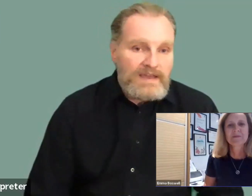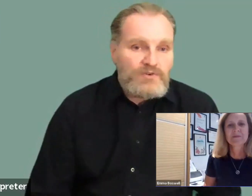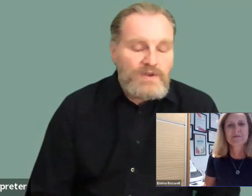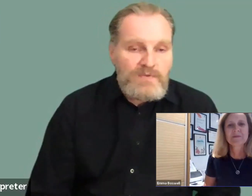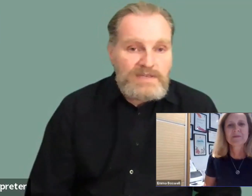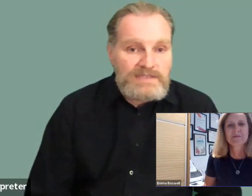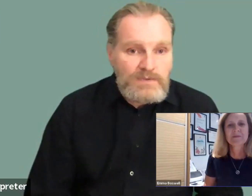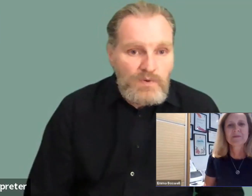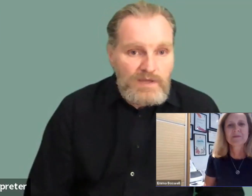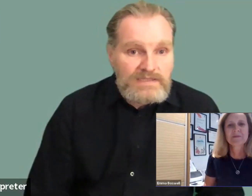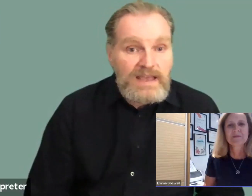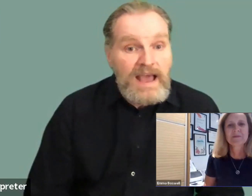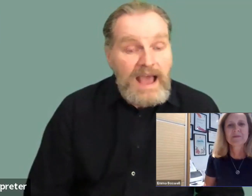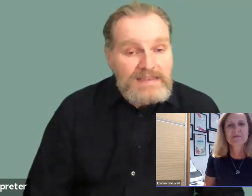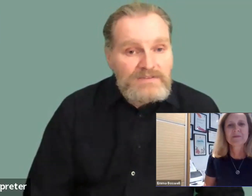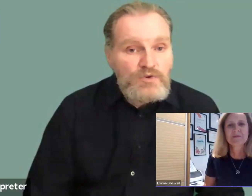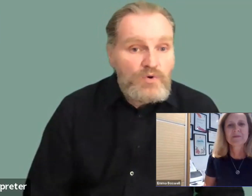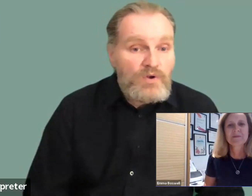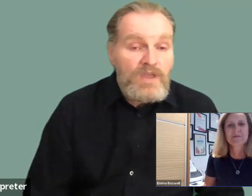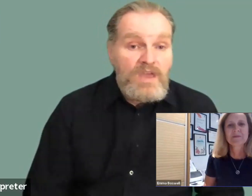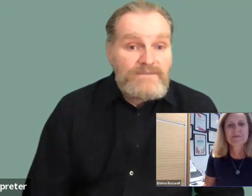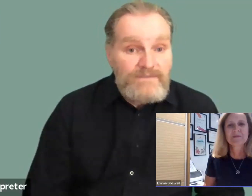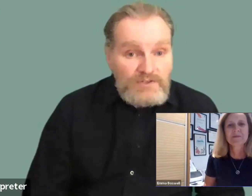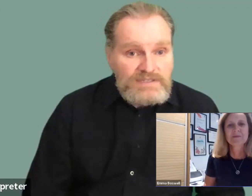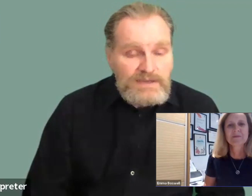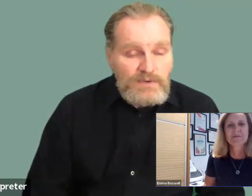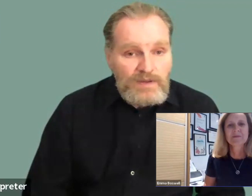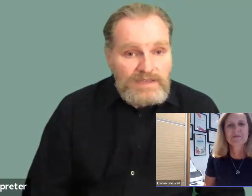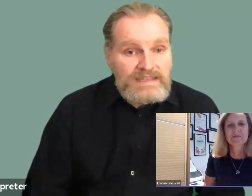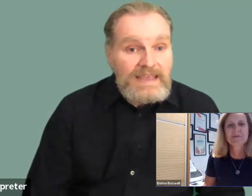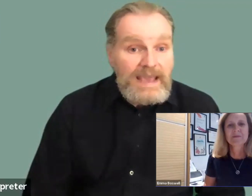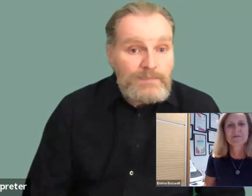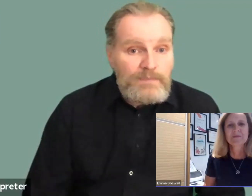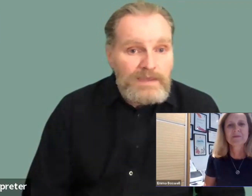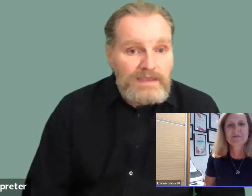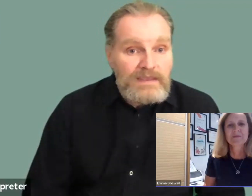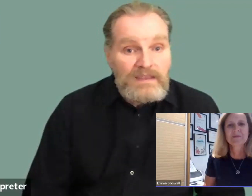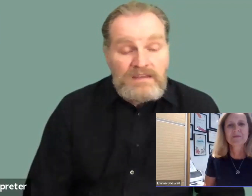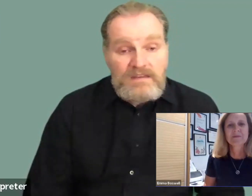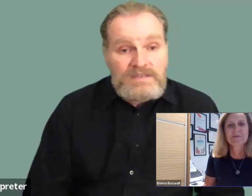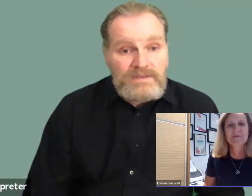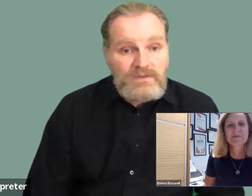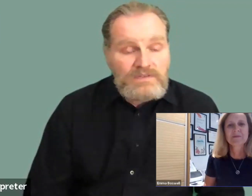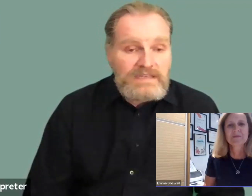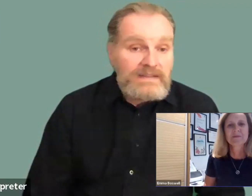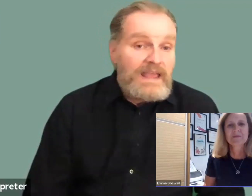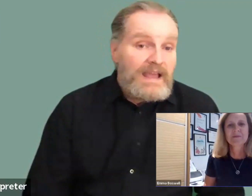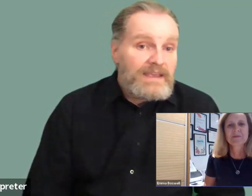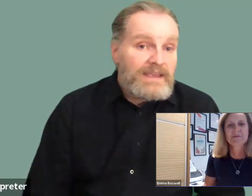as your hearing deteriorates, as your vision deteriorates, there can be difficulty and there